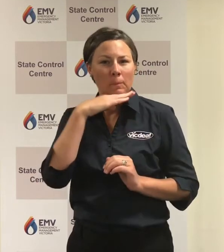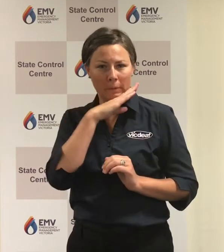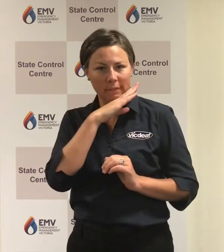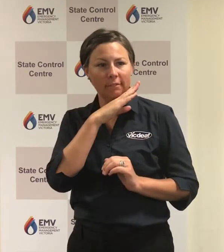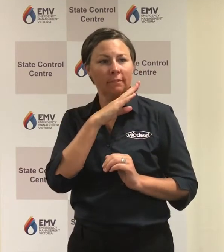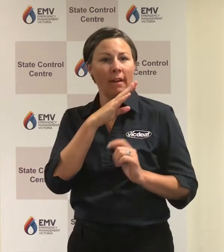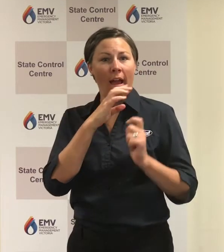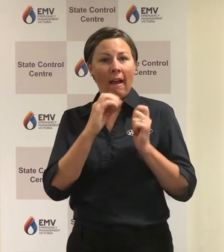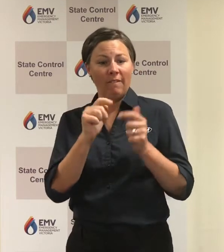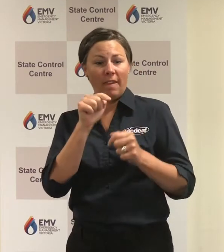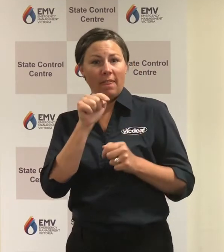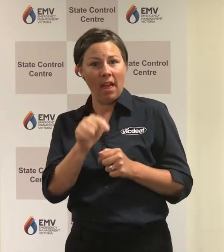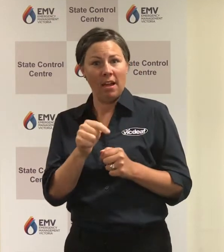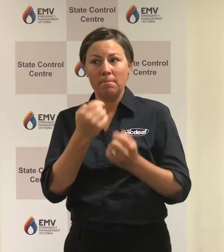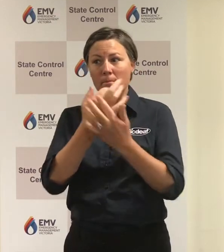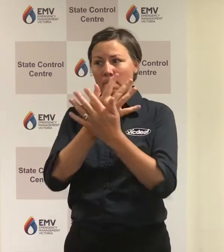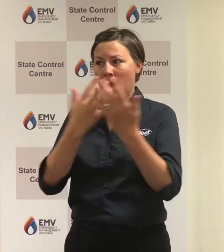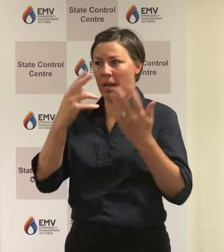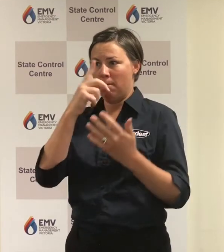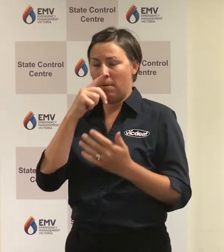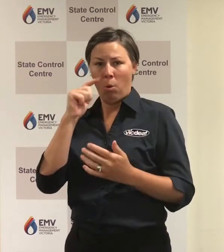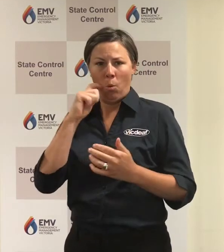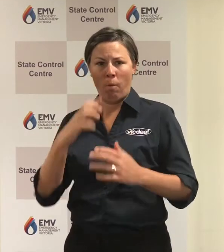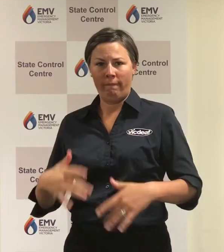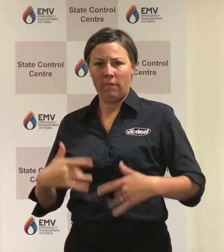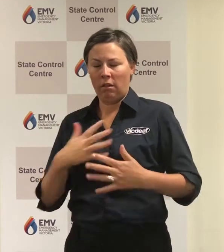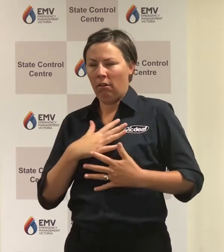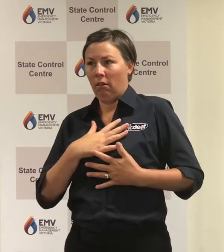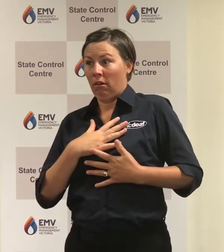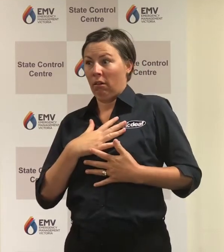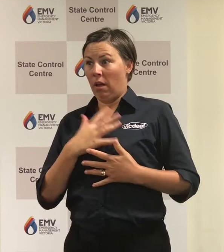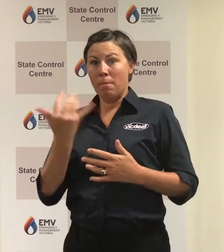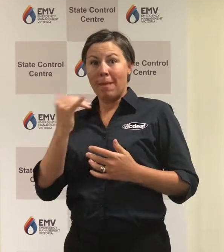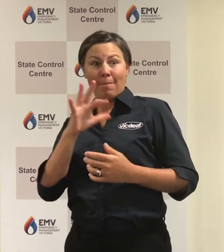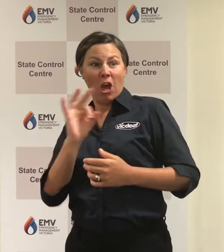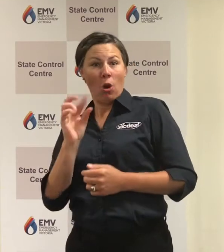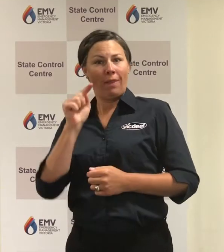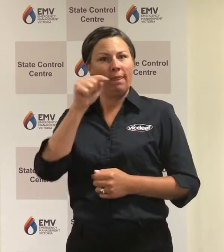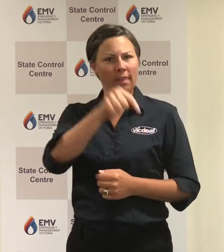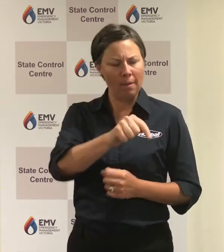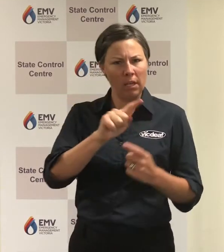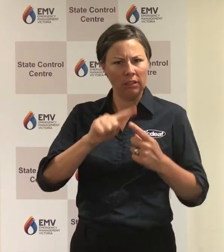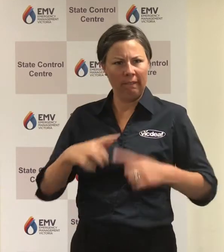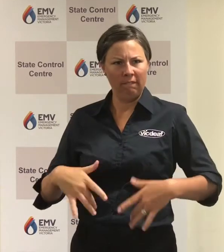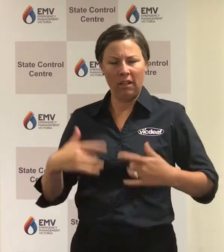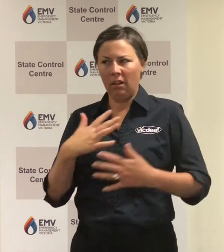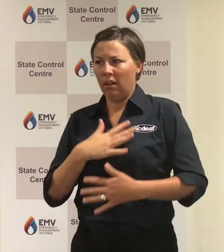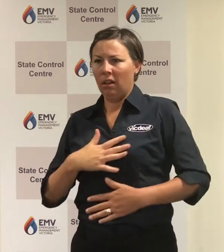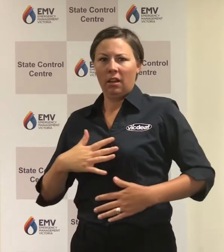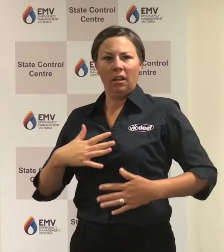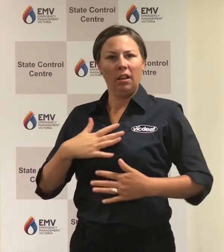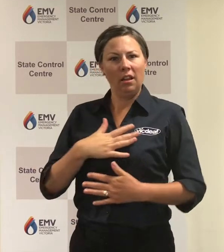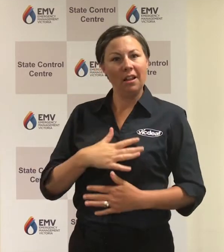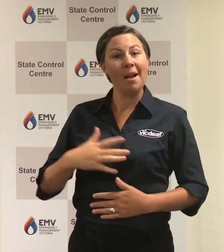to be affected by this who were not present at the time, but have only seen the images,